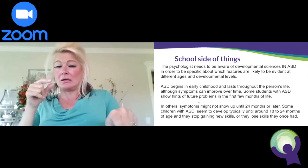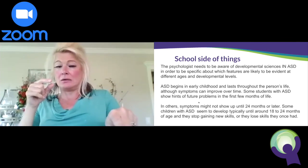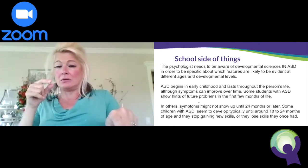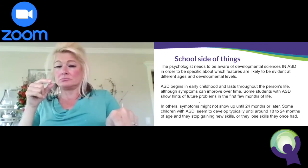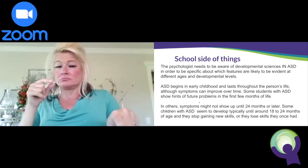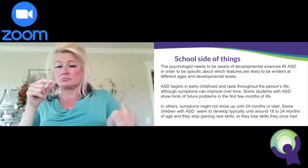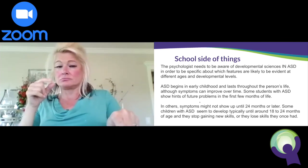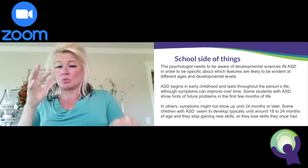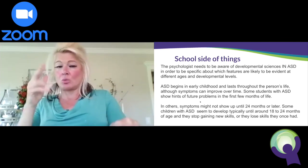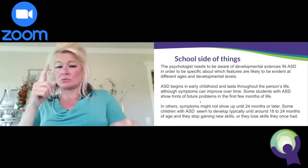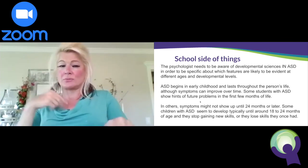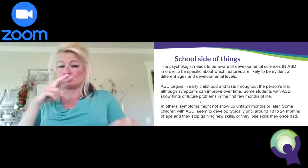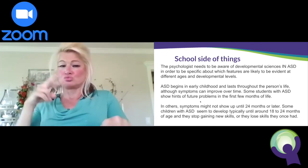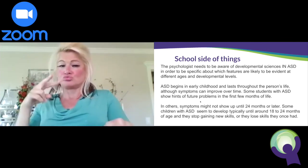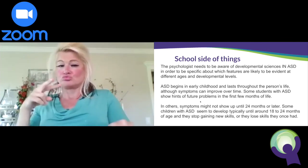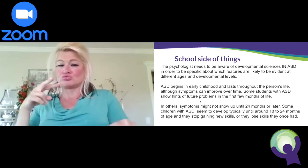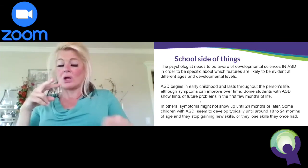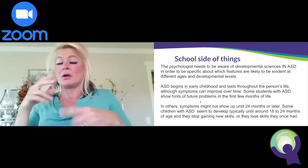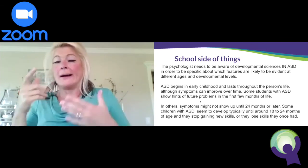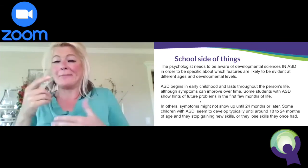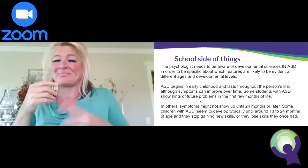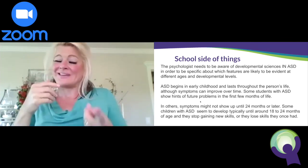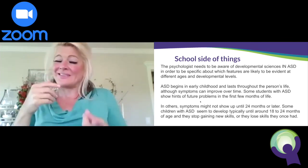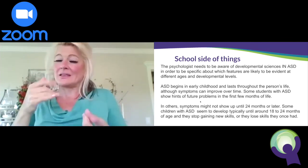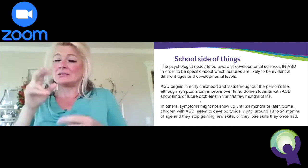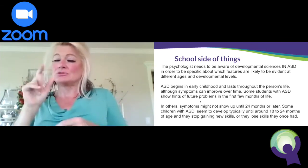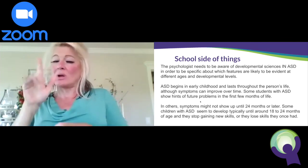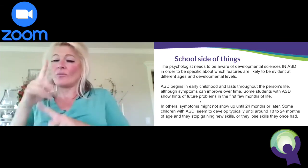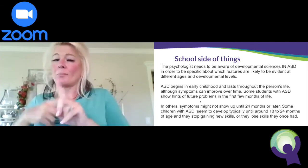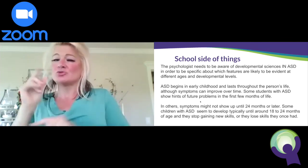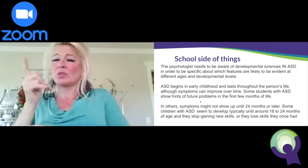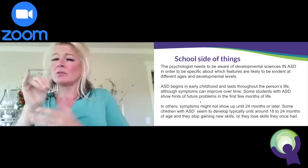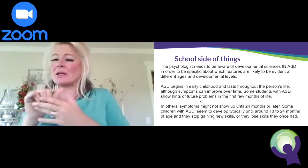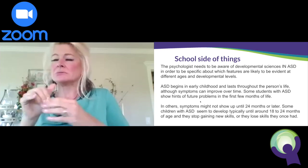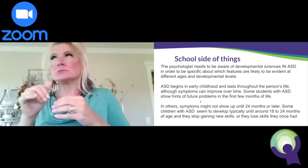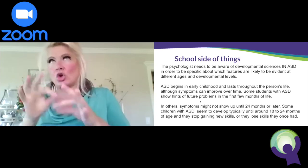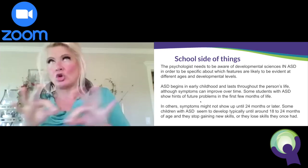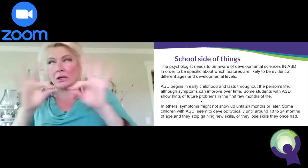I'm looking this over...and the